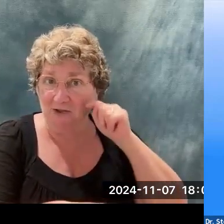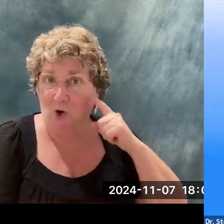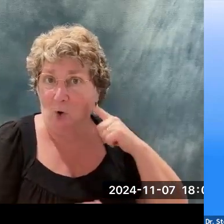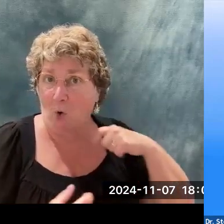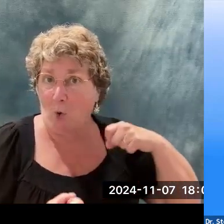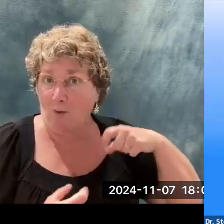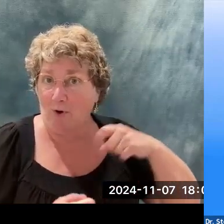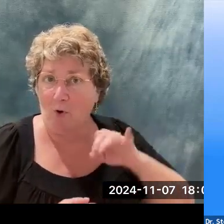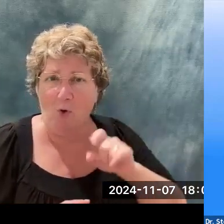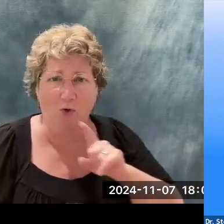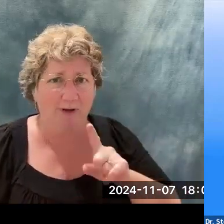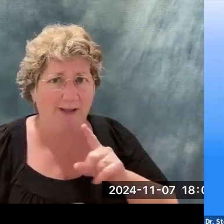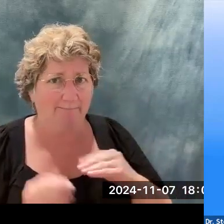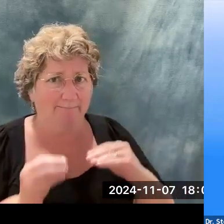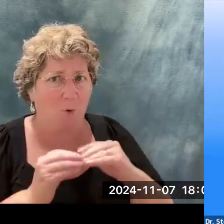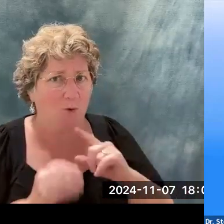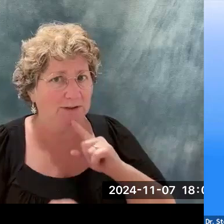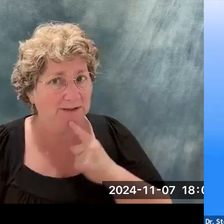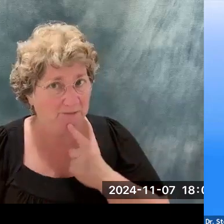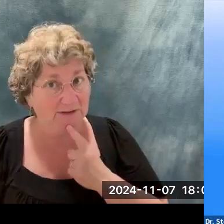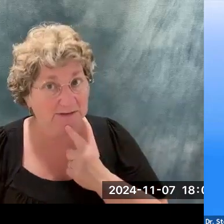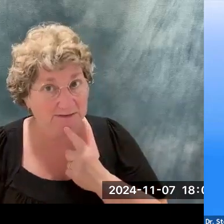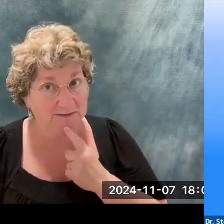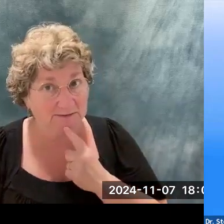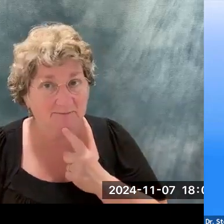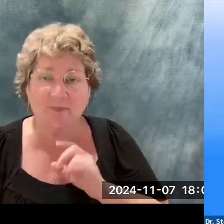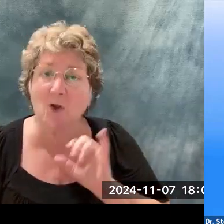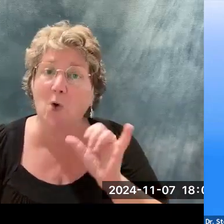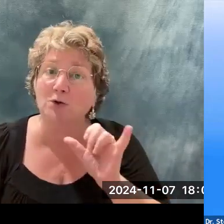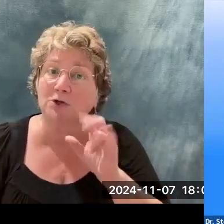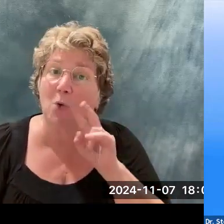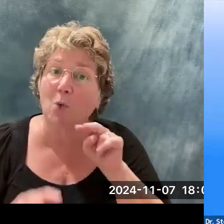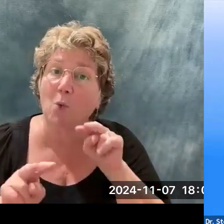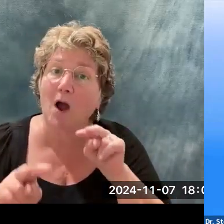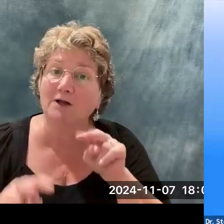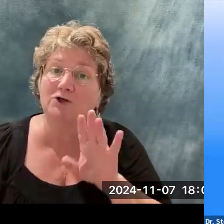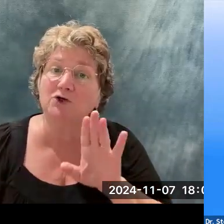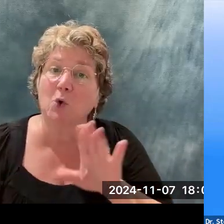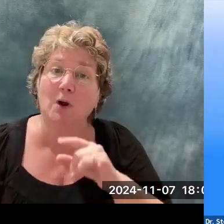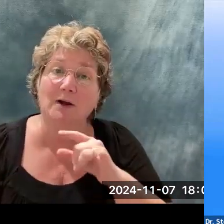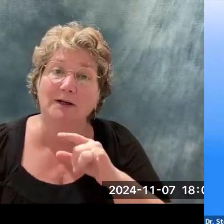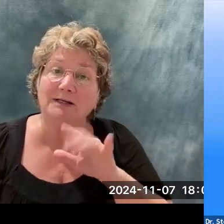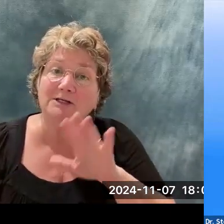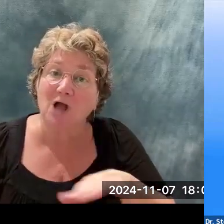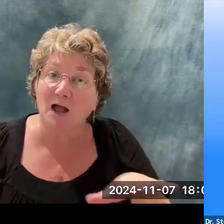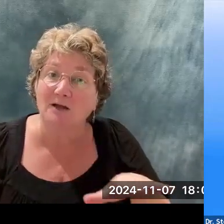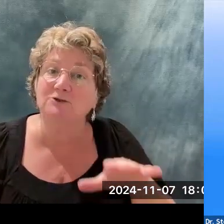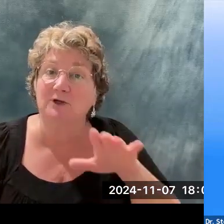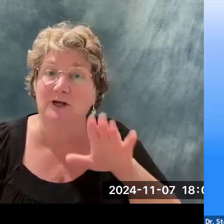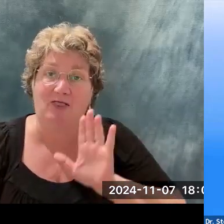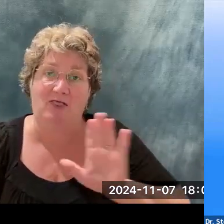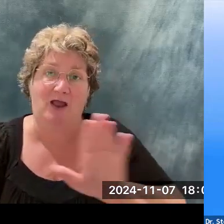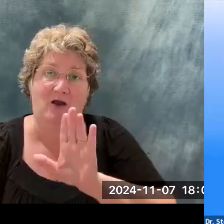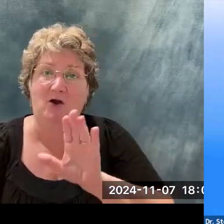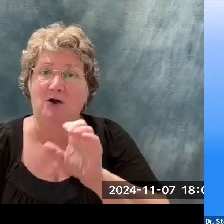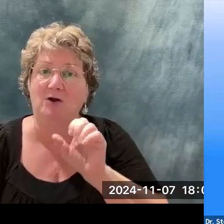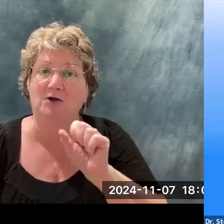encourage you all to keep an eye on your child's social media. A lot of times that can be a window